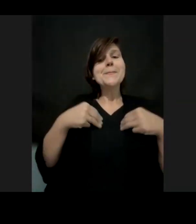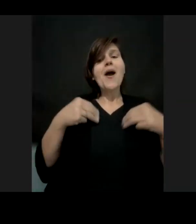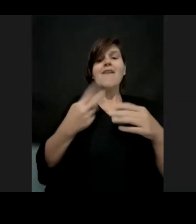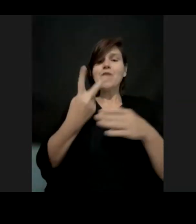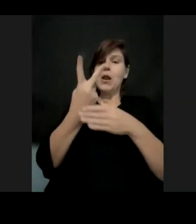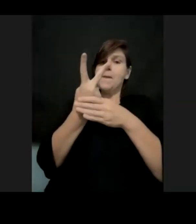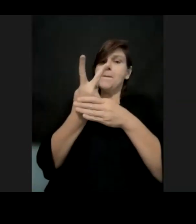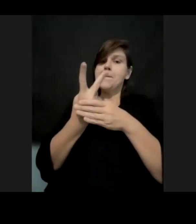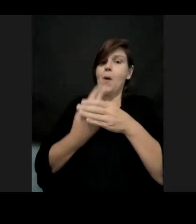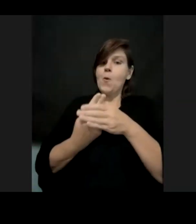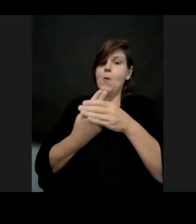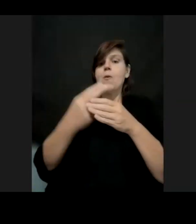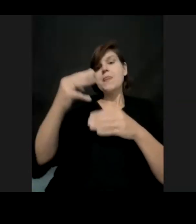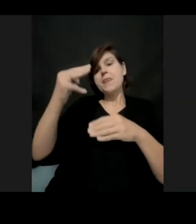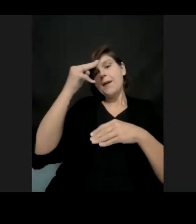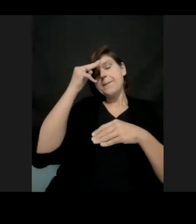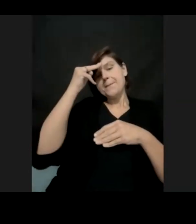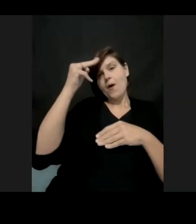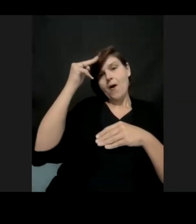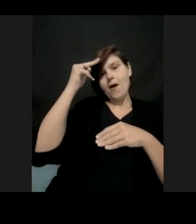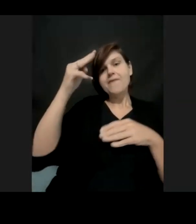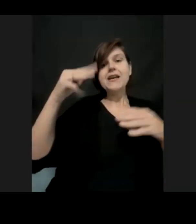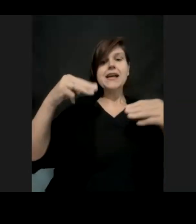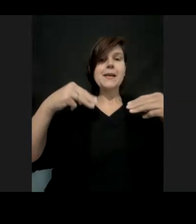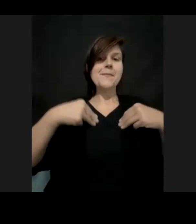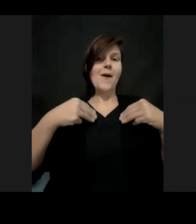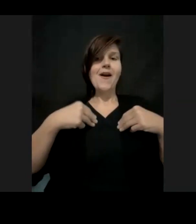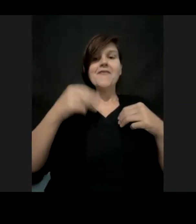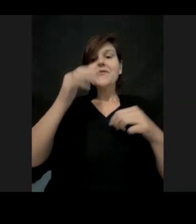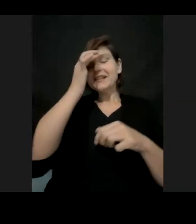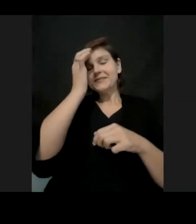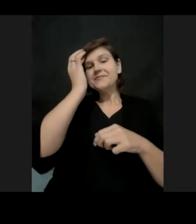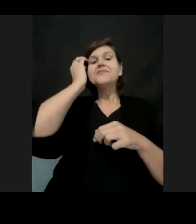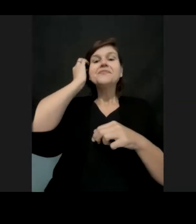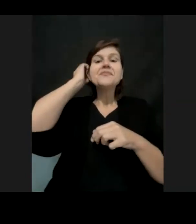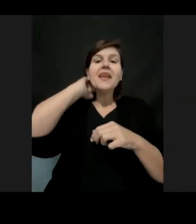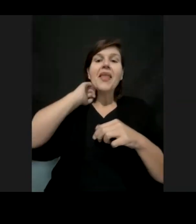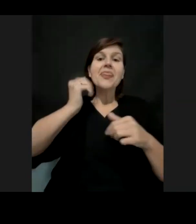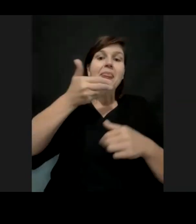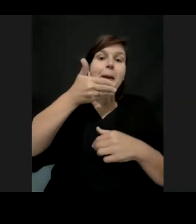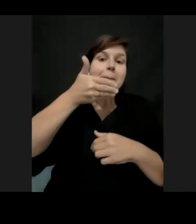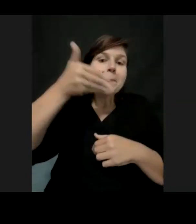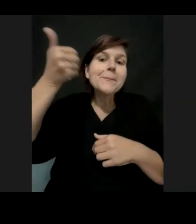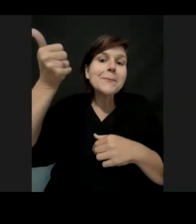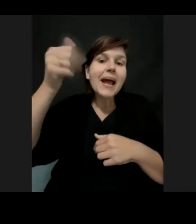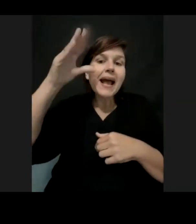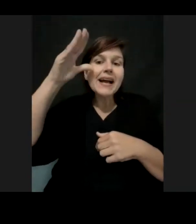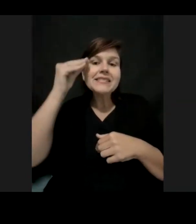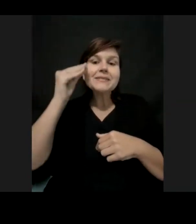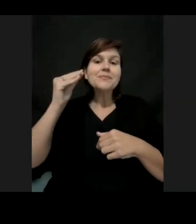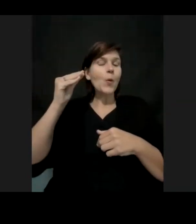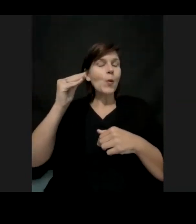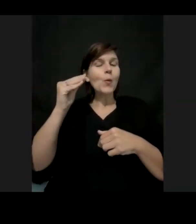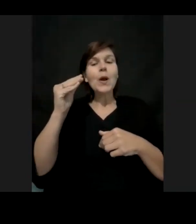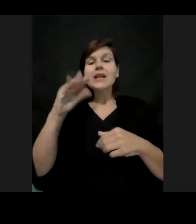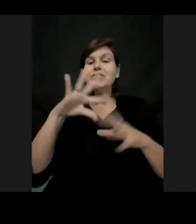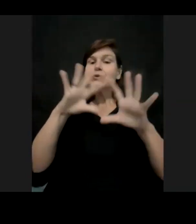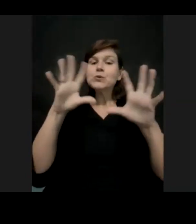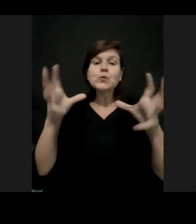I know we’re the best boys in the world. A whoop-a-dee-doo! Woo, woo, woo!